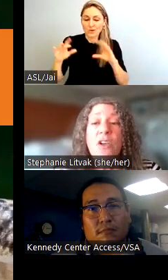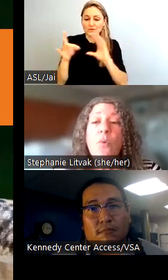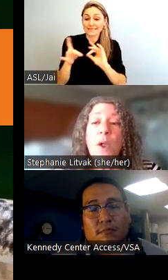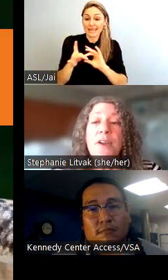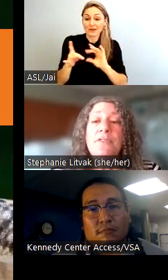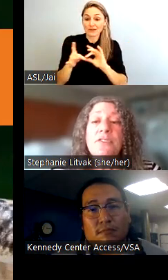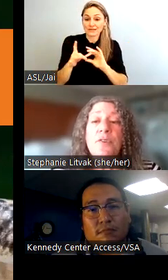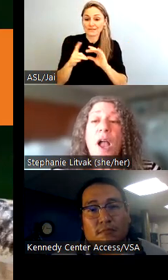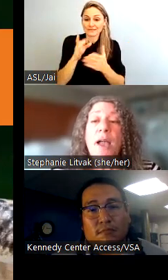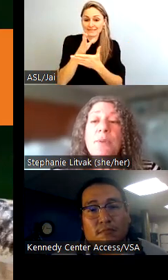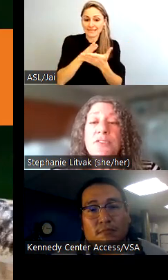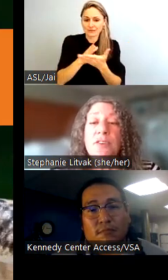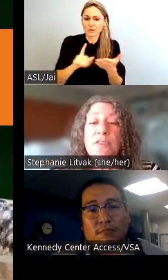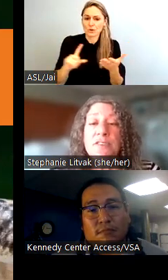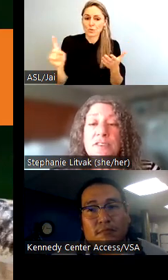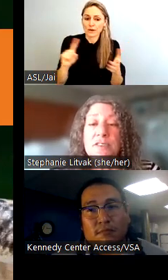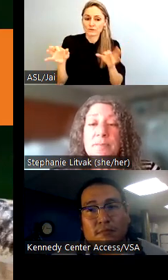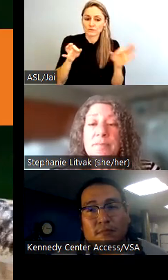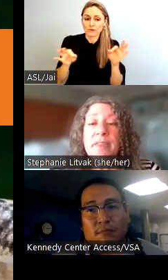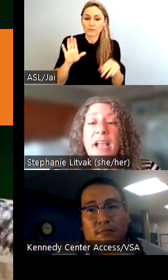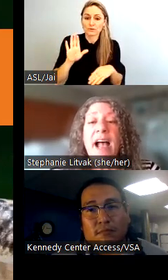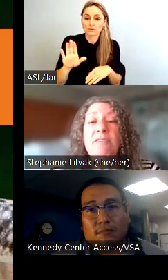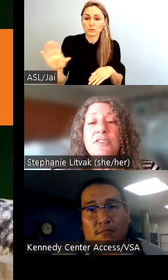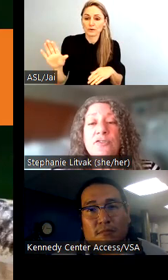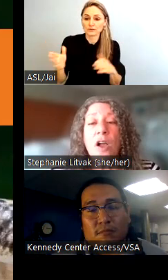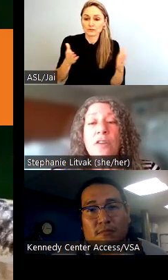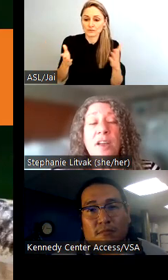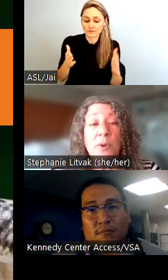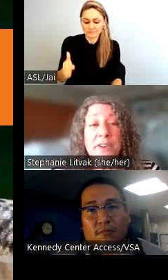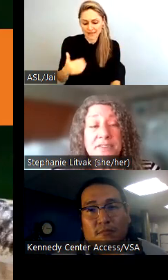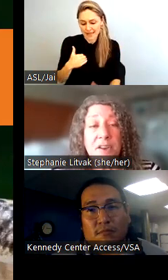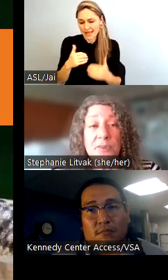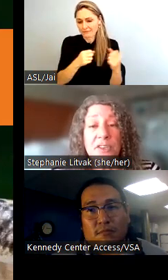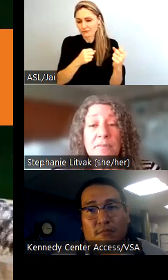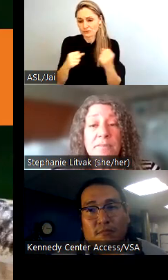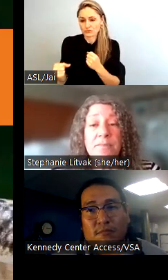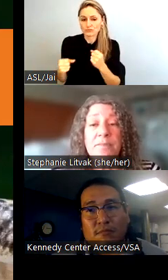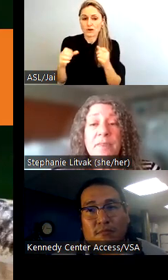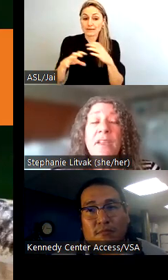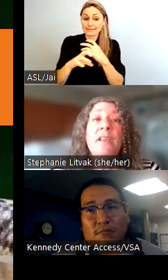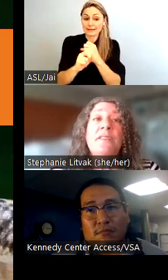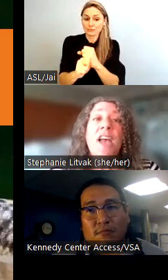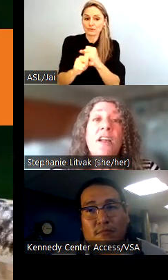where you describe your services. Have a strong summary description.